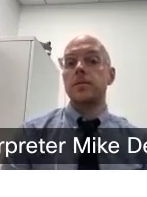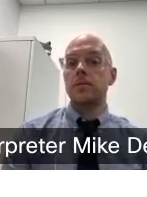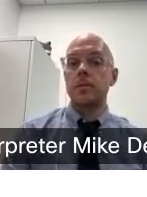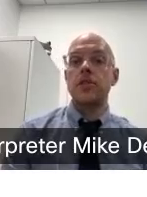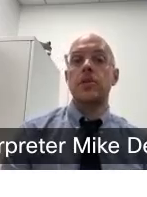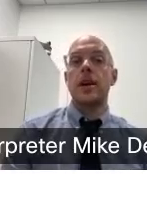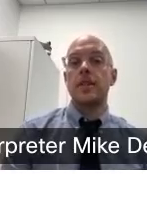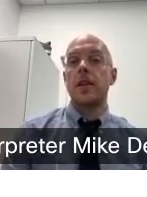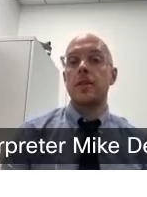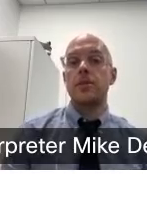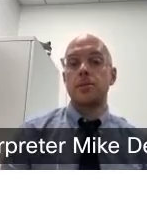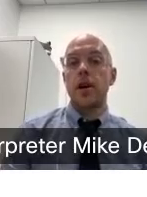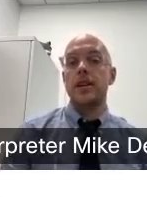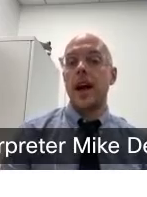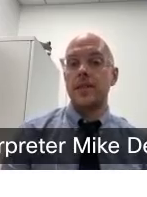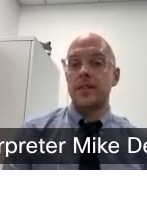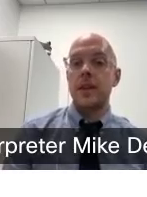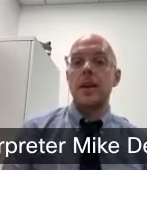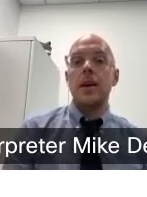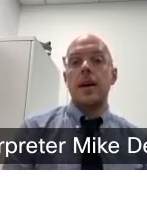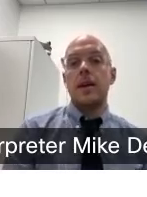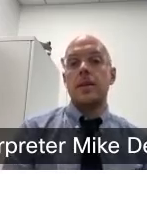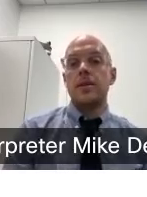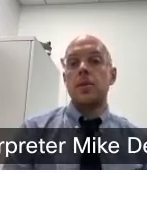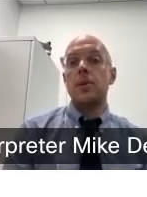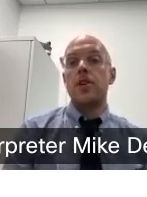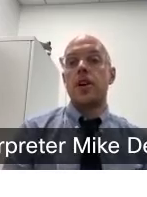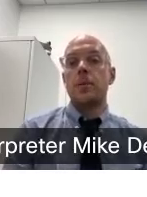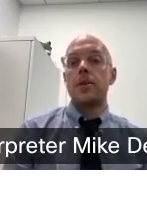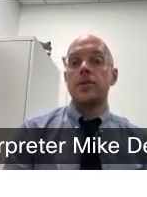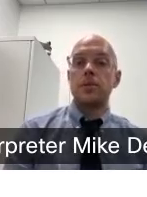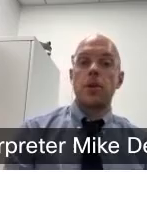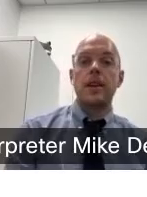generally on television broadcasts. So when we talk about broadcast